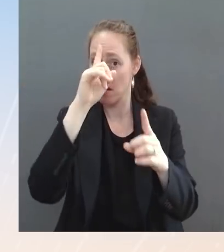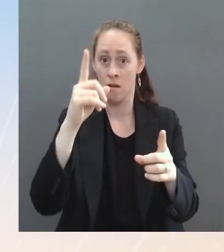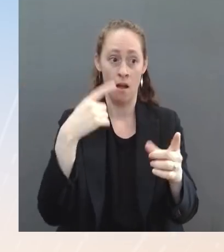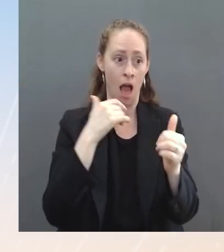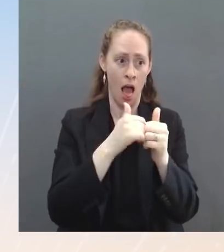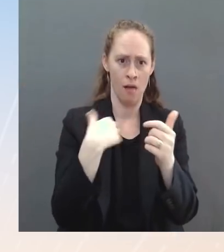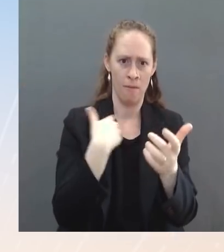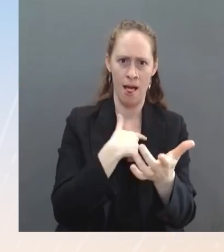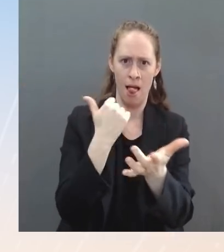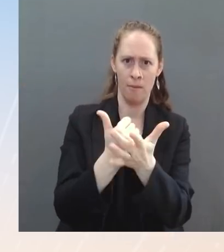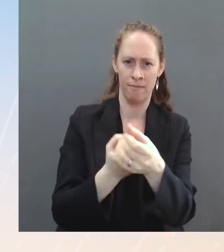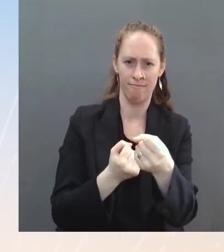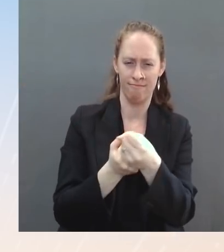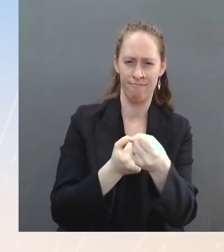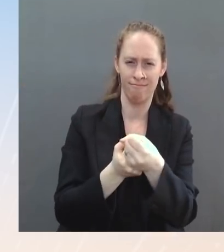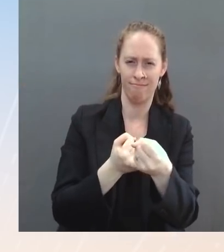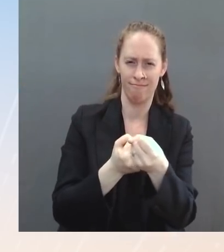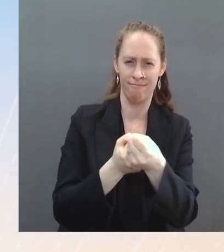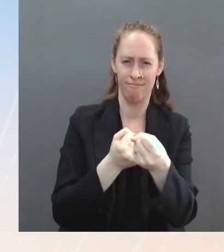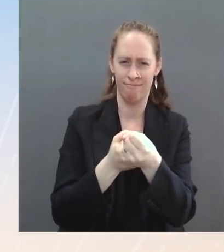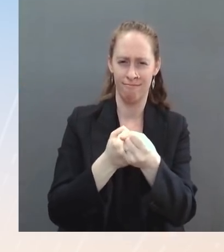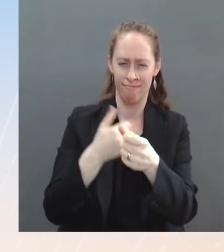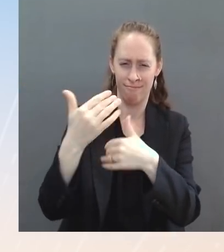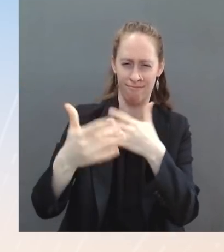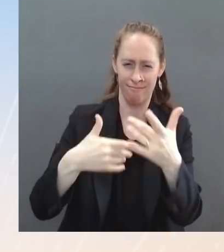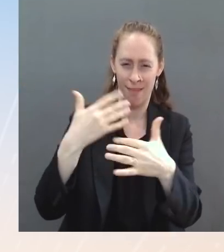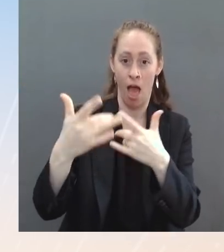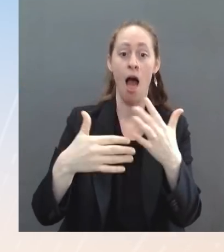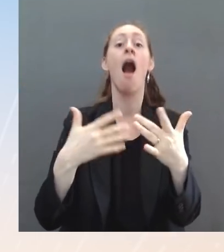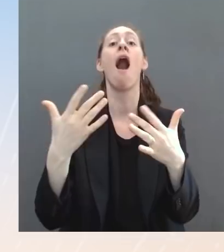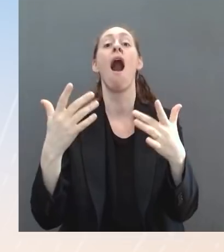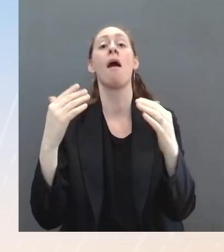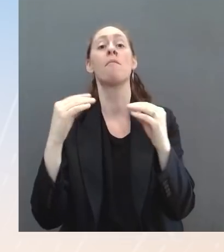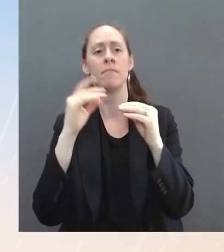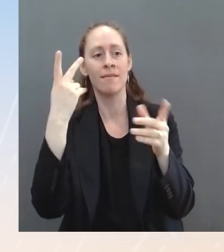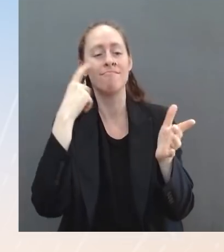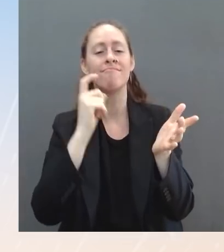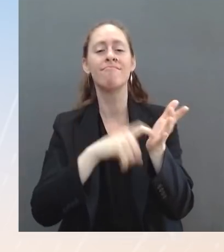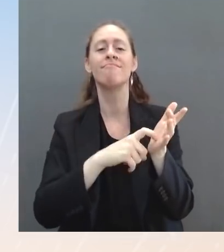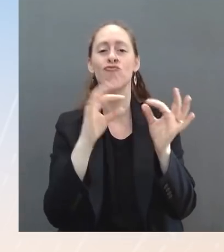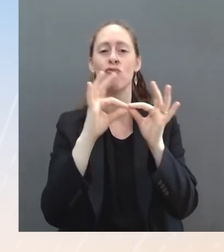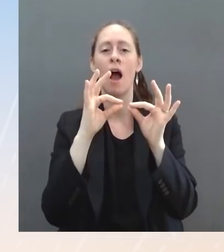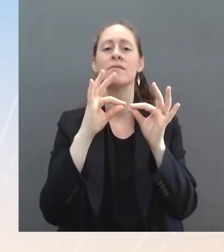commitments by companies are that we will see an additional million barrels a day from U.S. industry